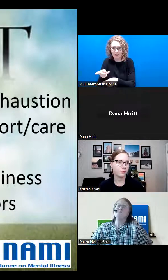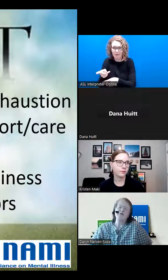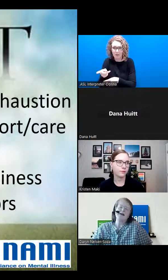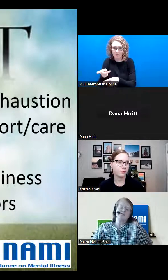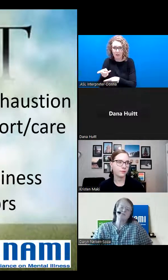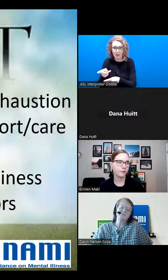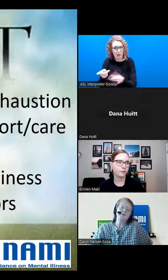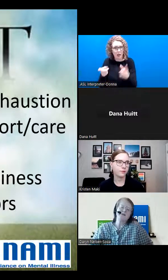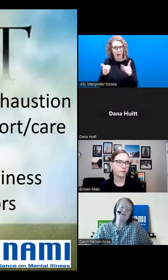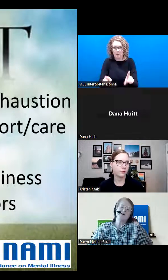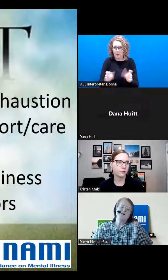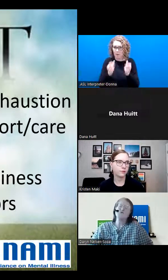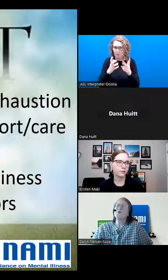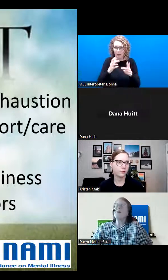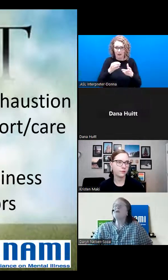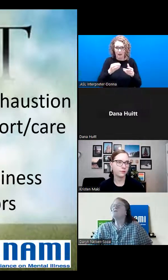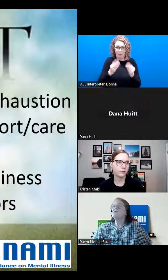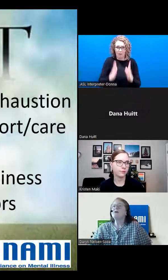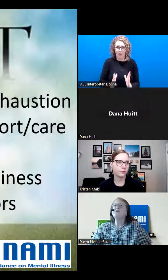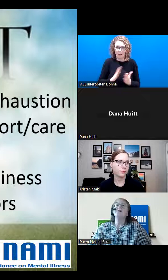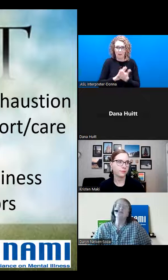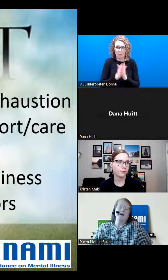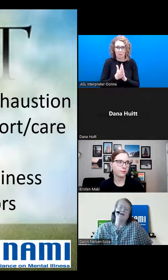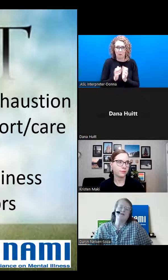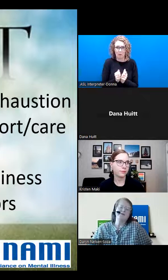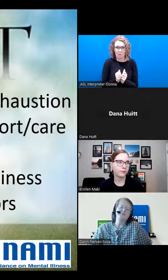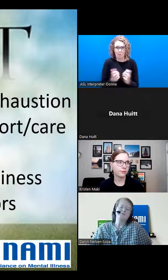. The caregiver is the client in this model. Service